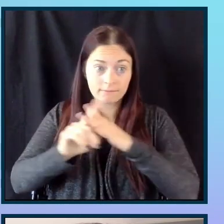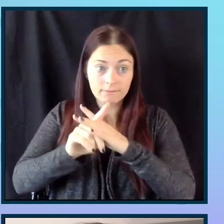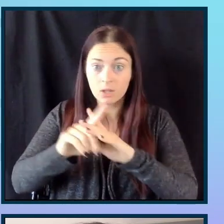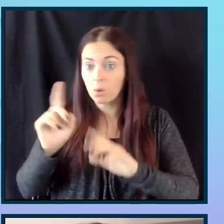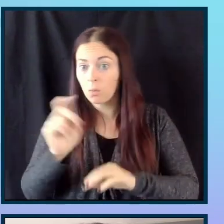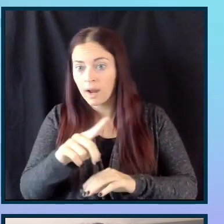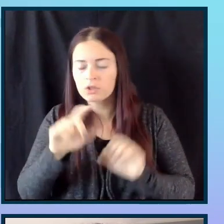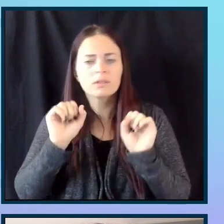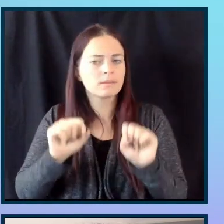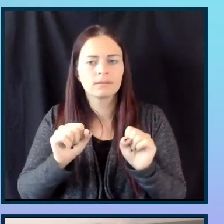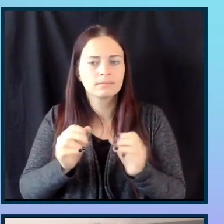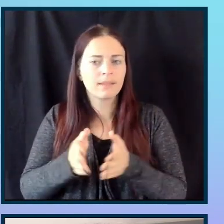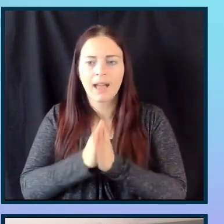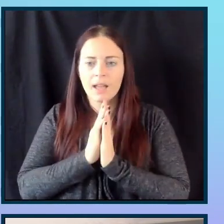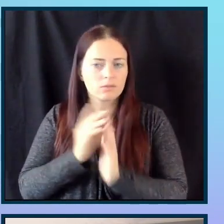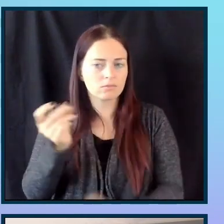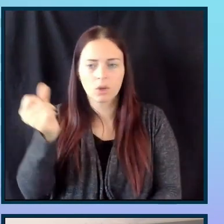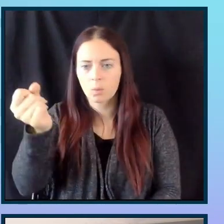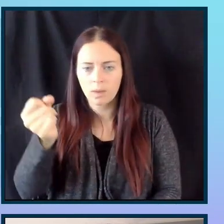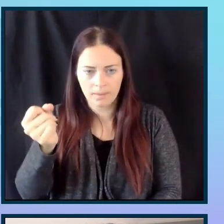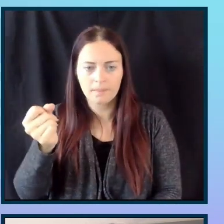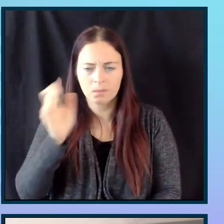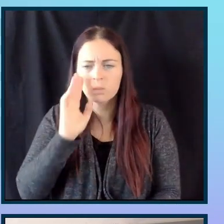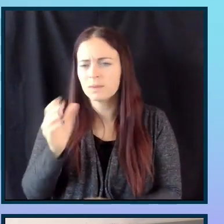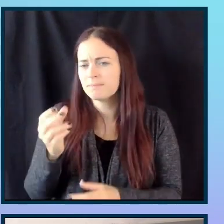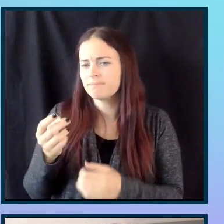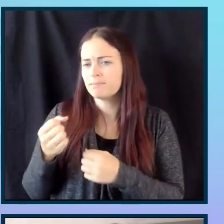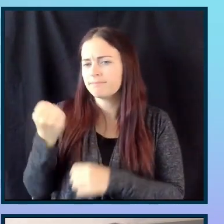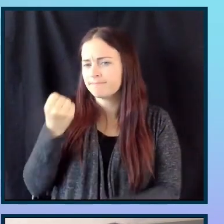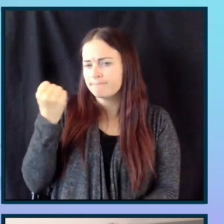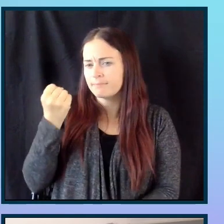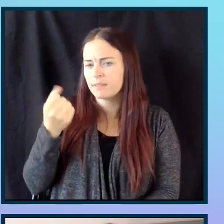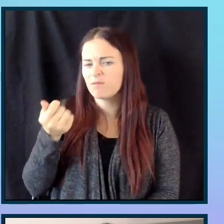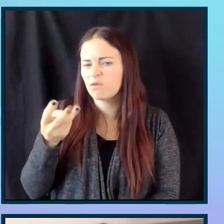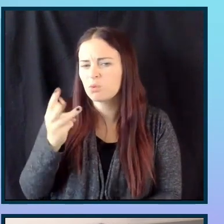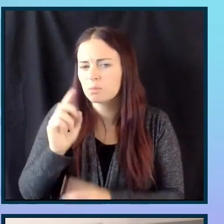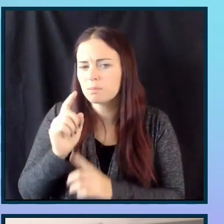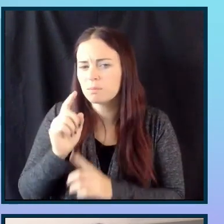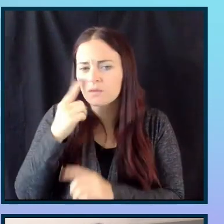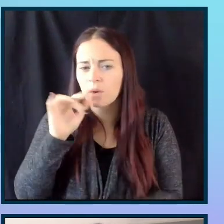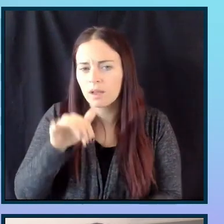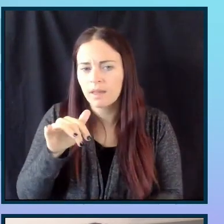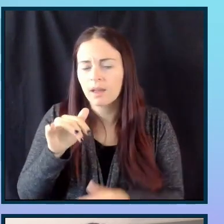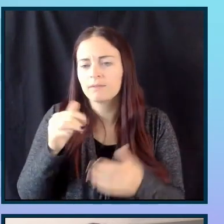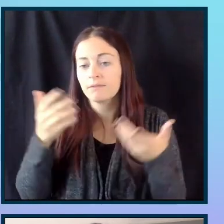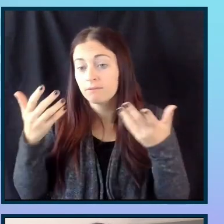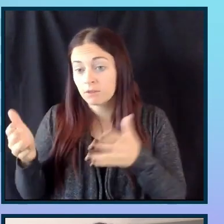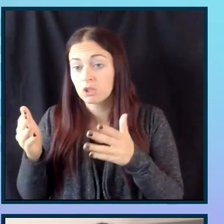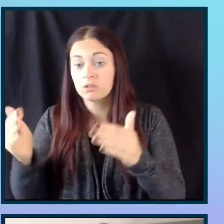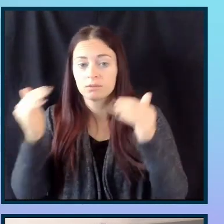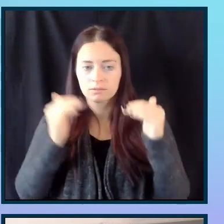we'll have a couple minutes for that. We'll move over to WCAG 3.0. We'll talk about the new structure,